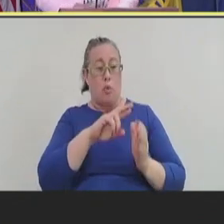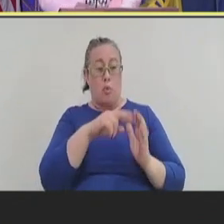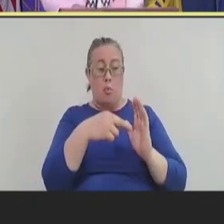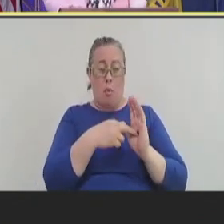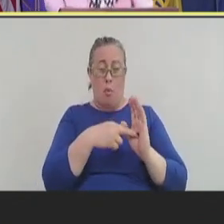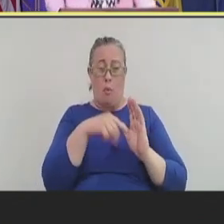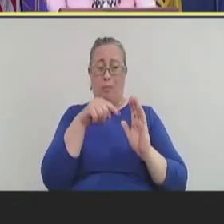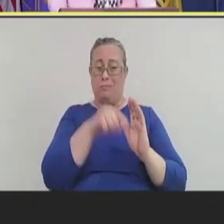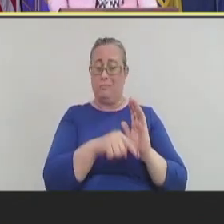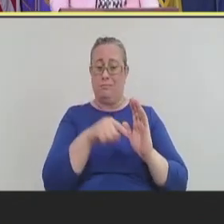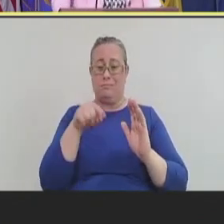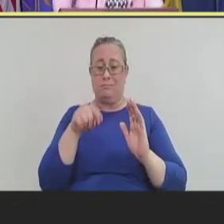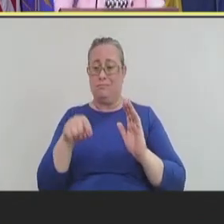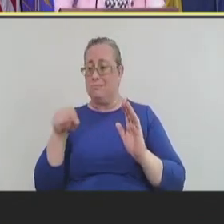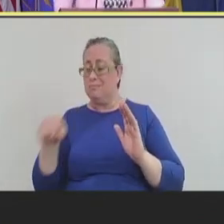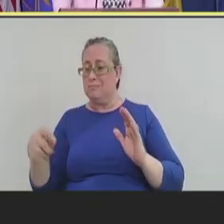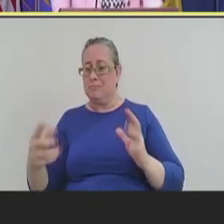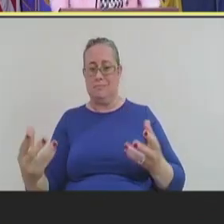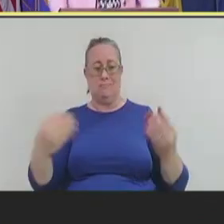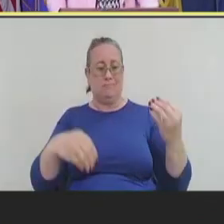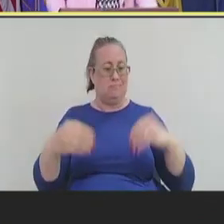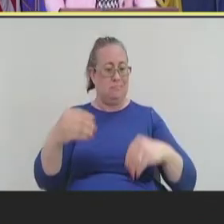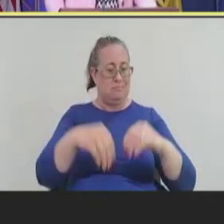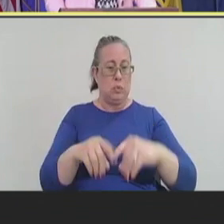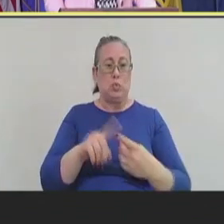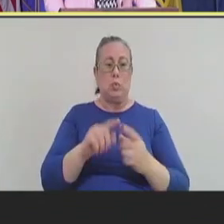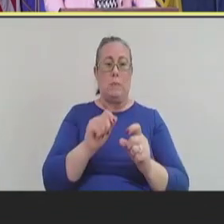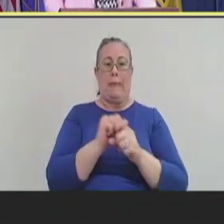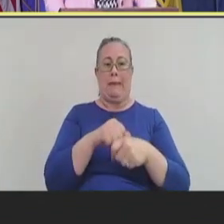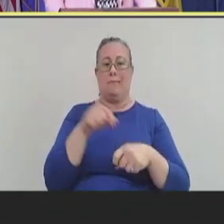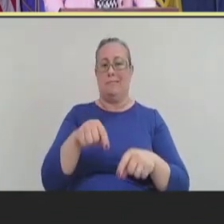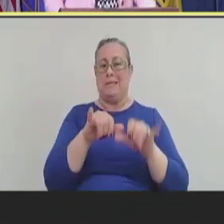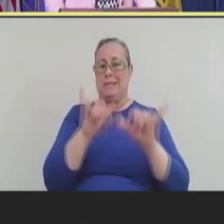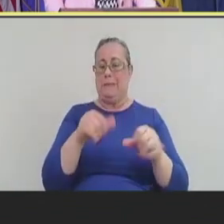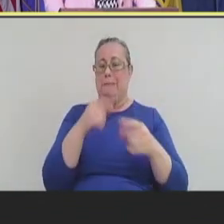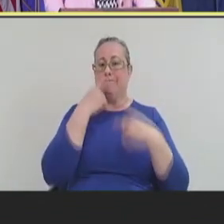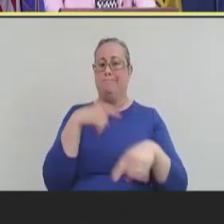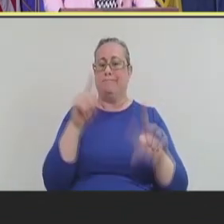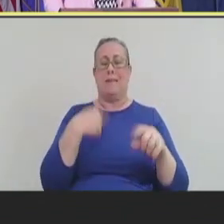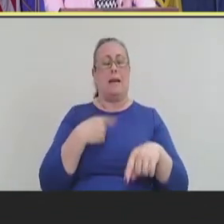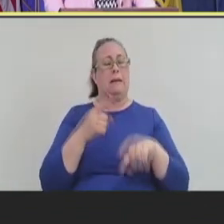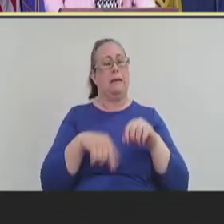these systems efficient and effective. And I can't stress enough that if we really